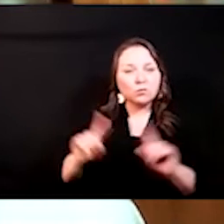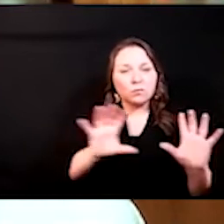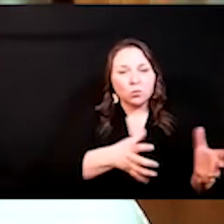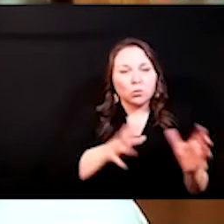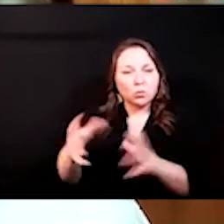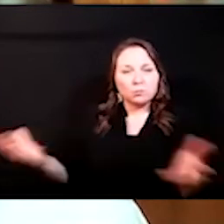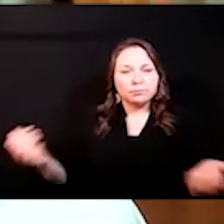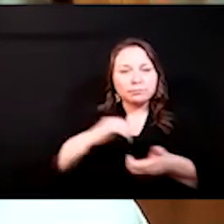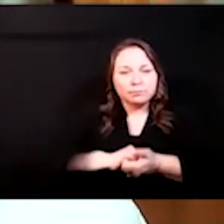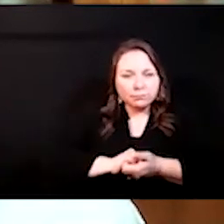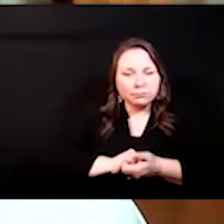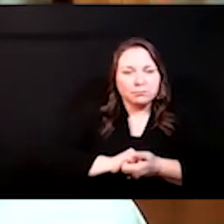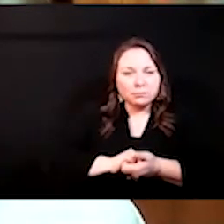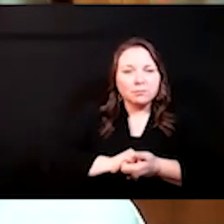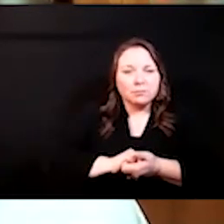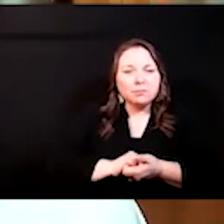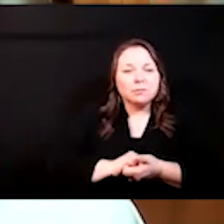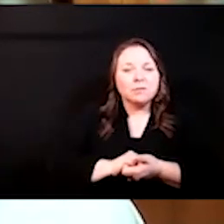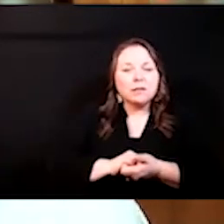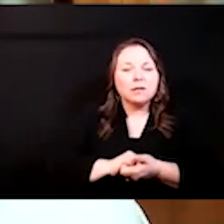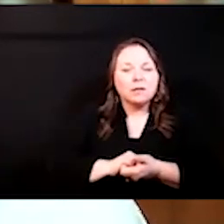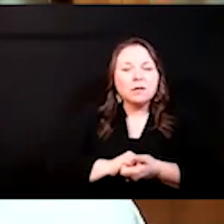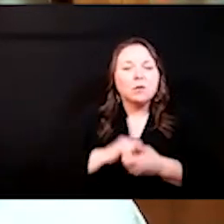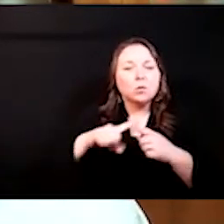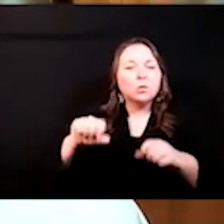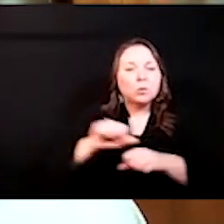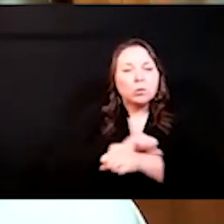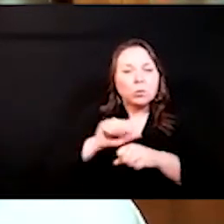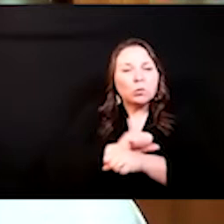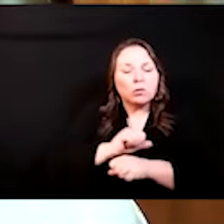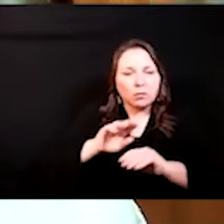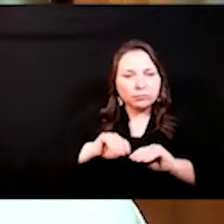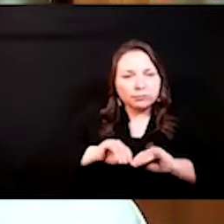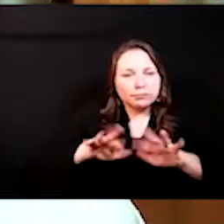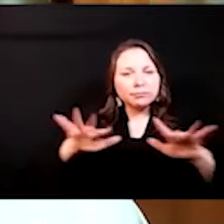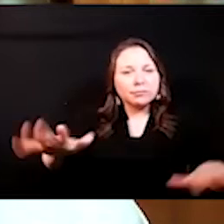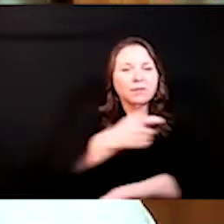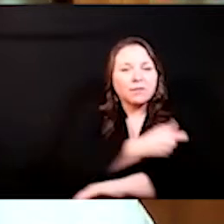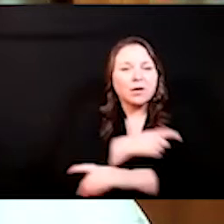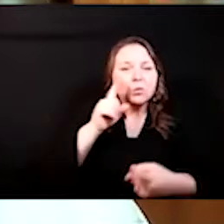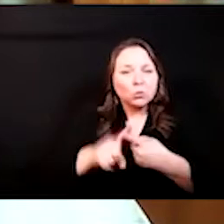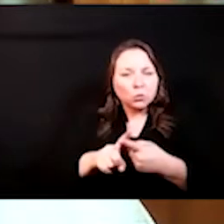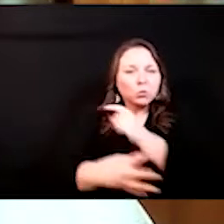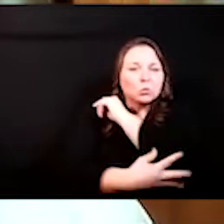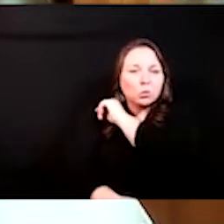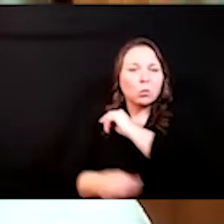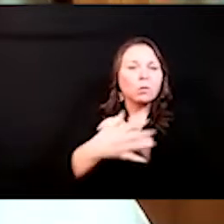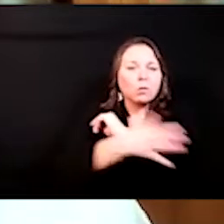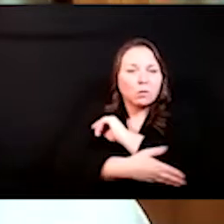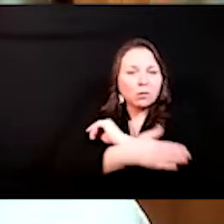COME TOGETHER TO IN ADDITION TO WHO TO WORK ON GETTING VACCINES TO LOWER